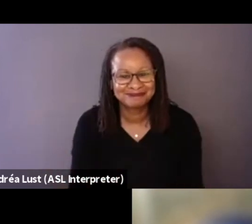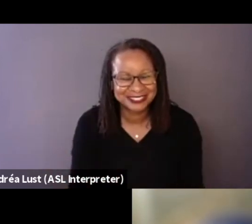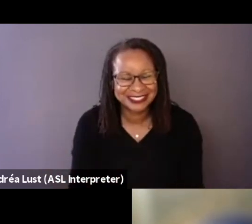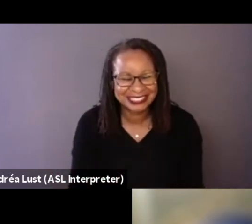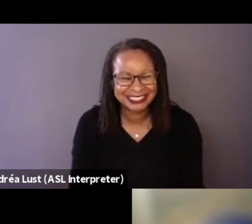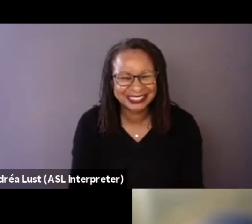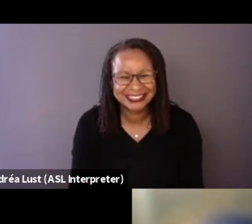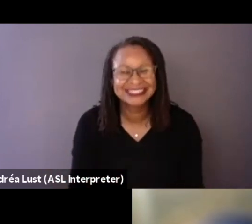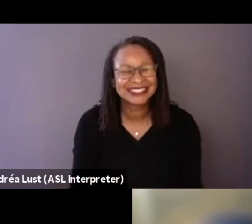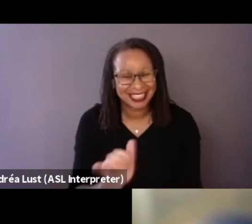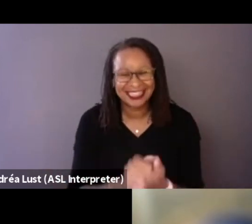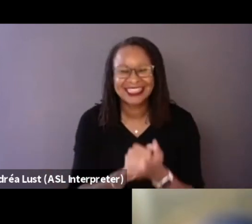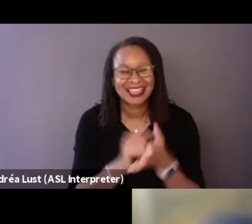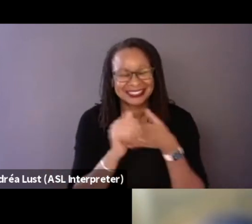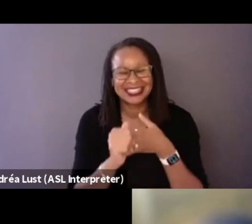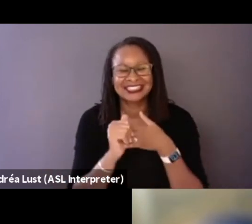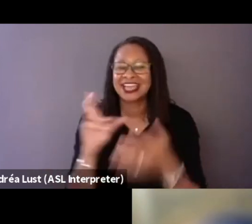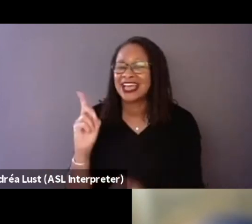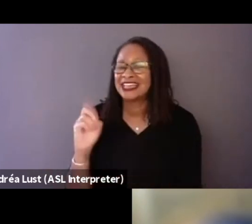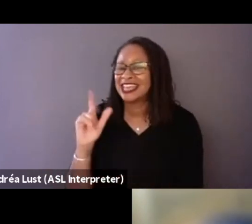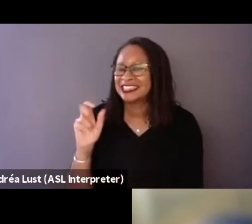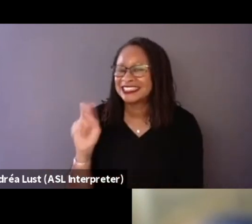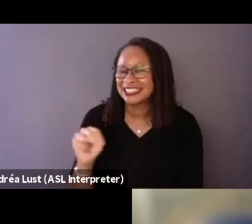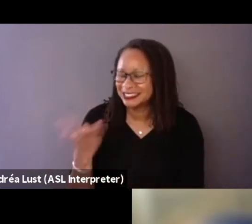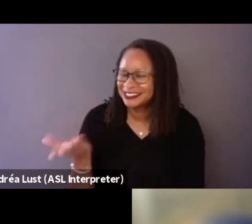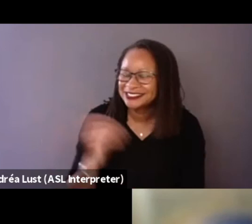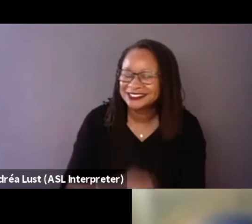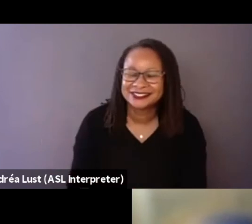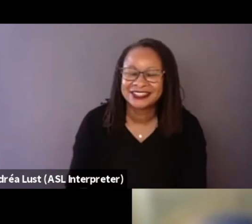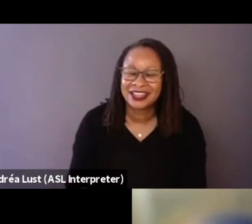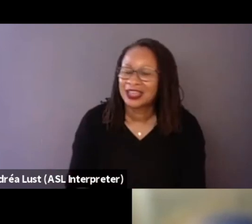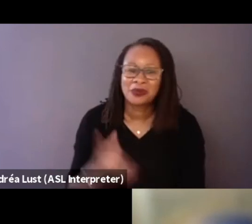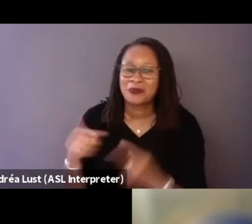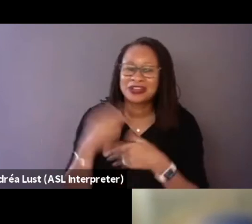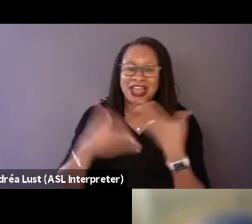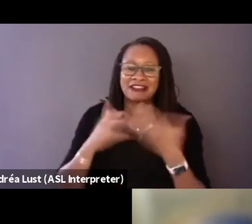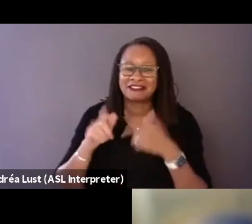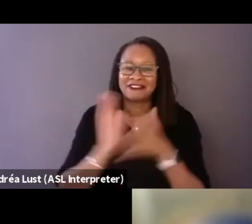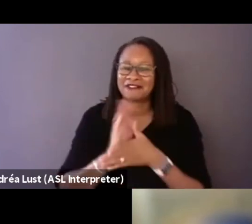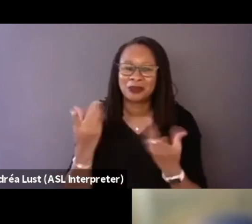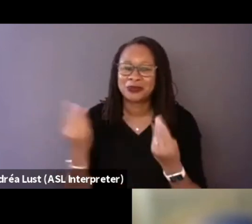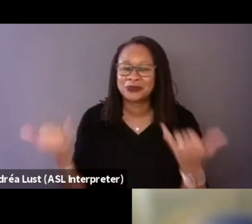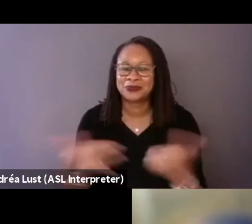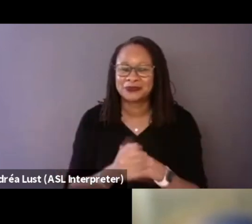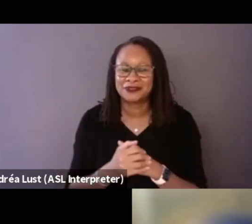It is, it is. Denilson talk to me about what's been going on with you since wrapping the film. Since wrapping the film,